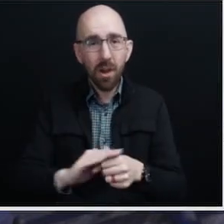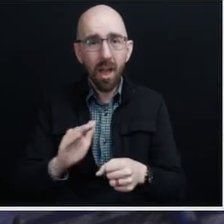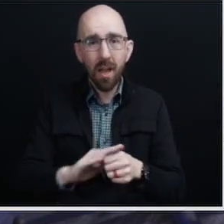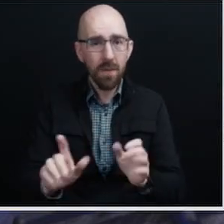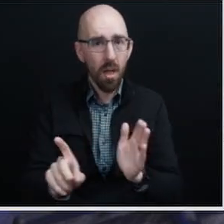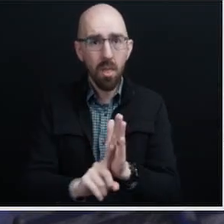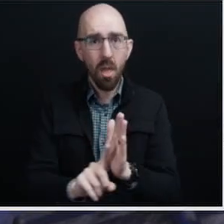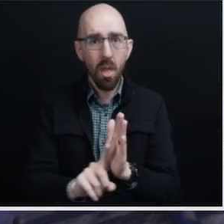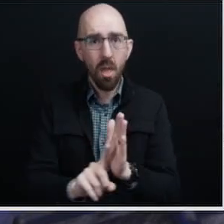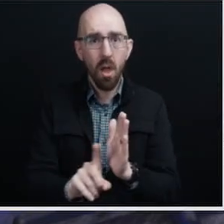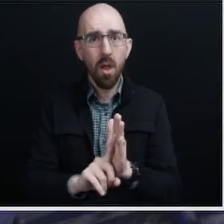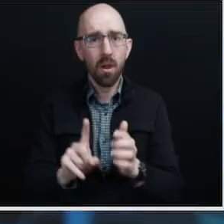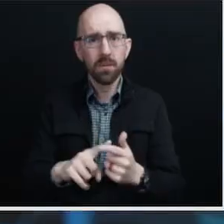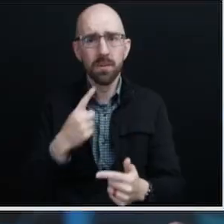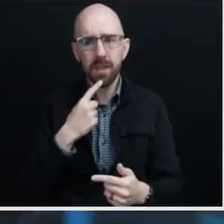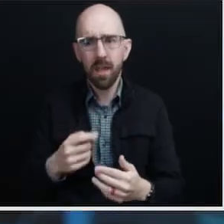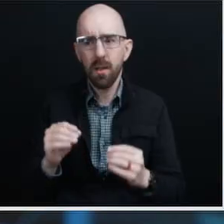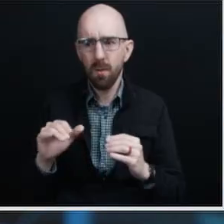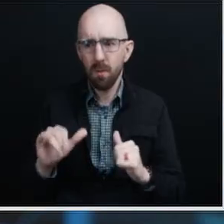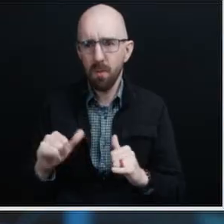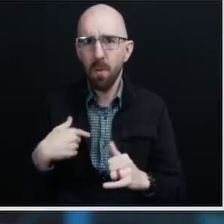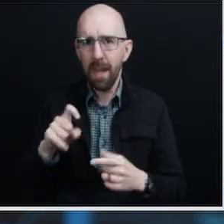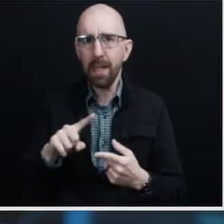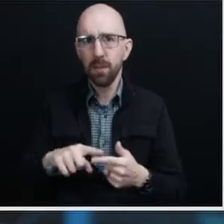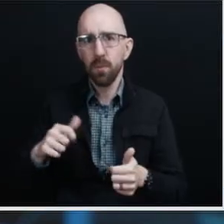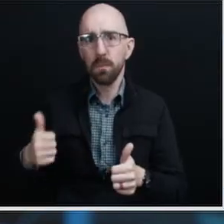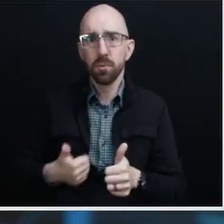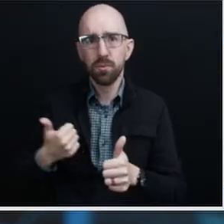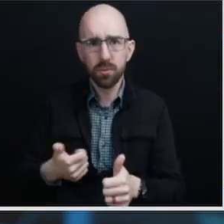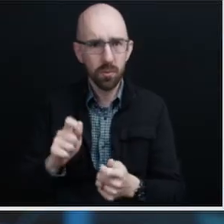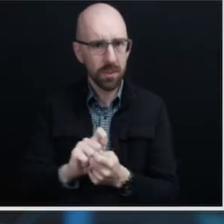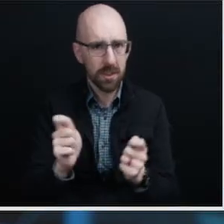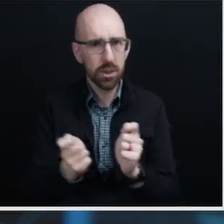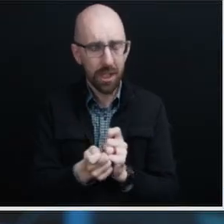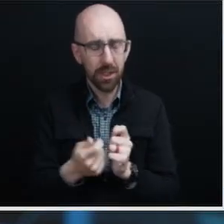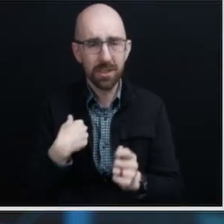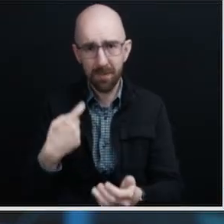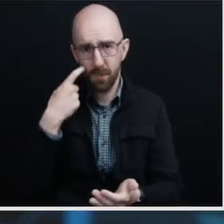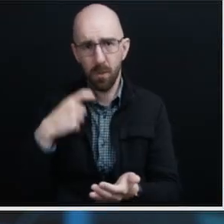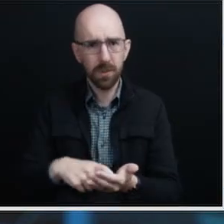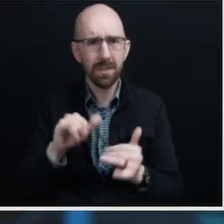I need to at least pursue these changes, that's okay. And she was coming for you because she knew